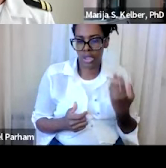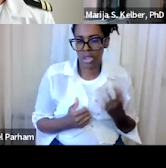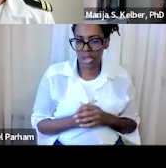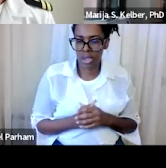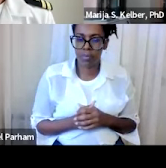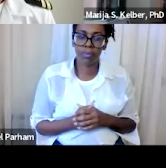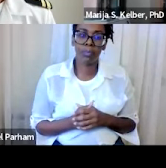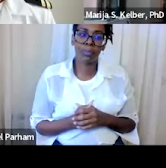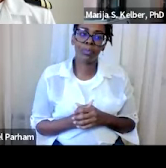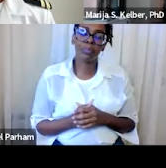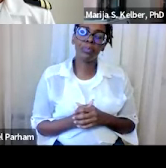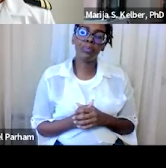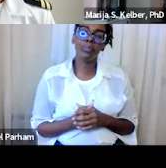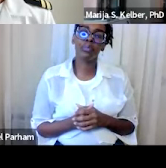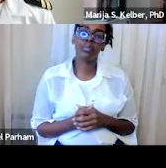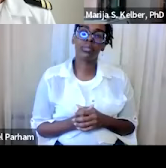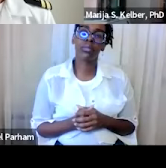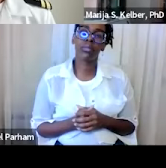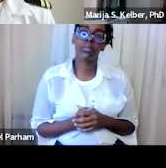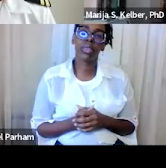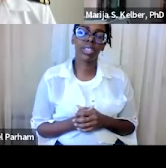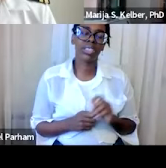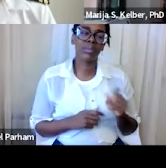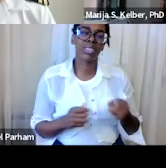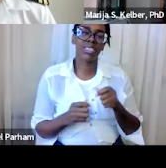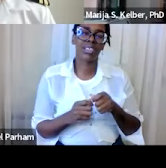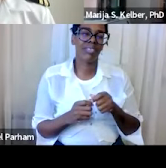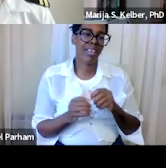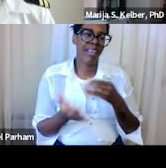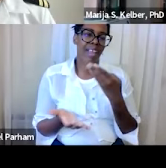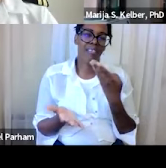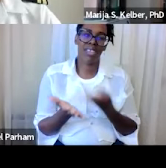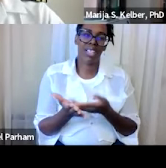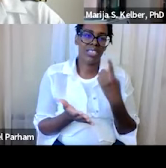We didn't find any explicit evidence-based interventions for the primary outcomes we looked at